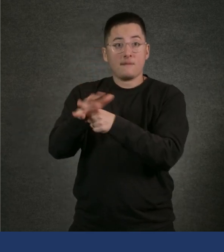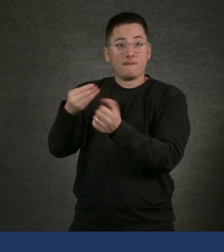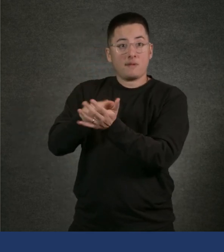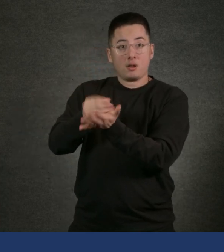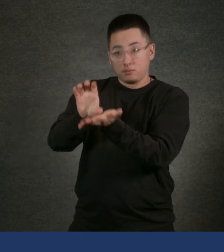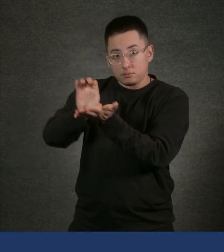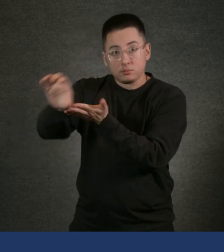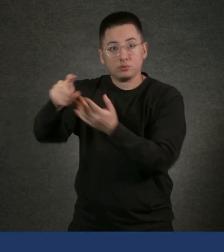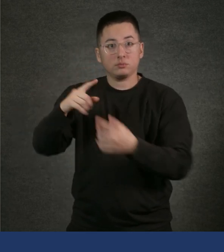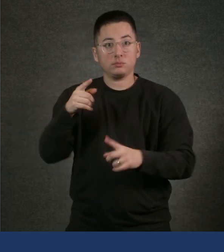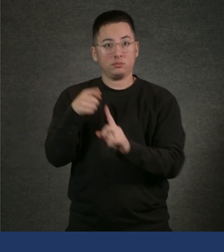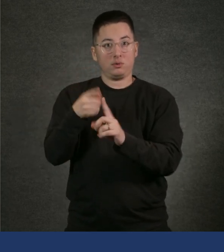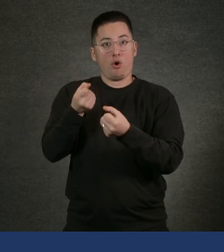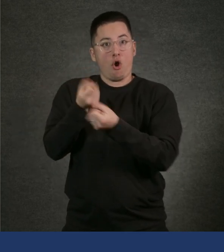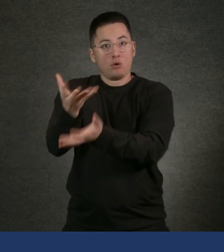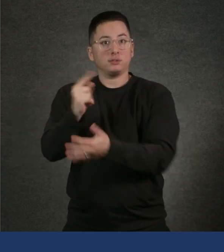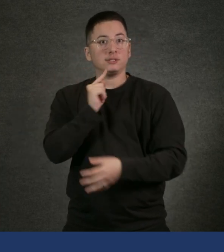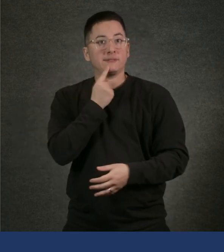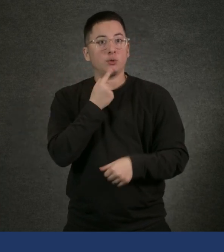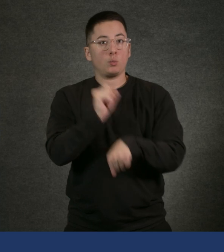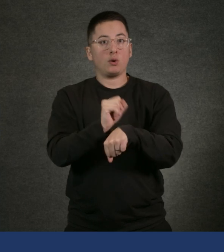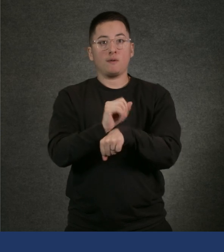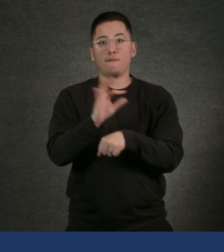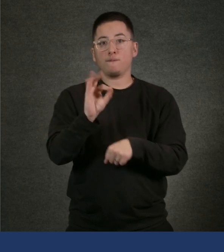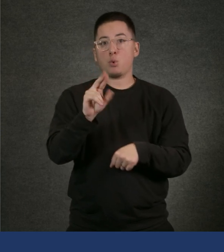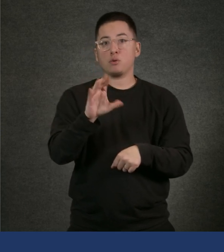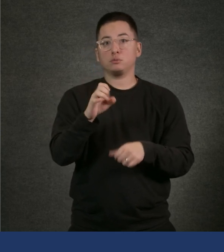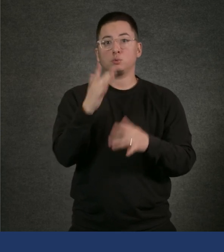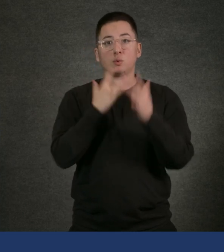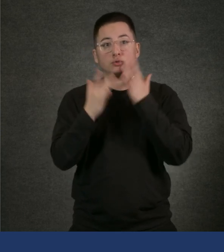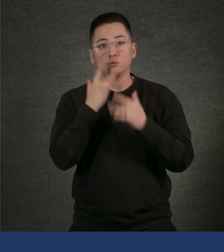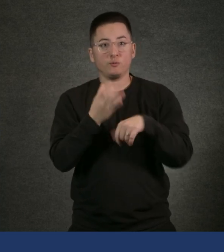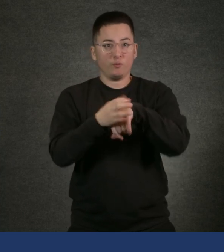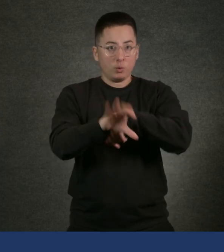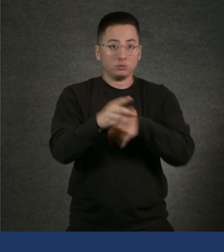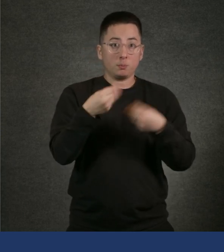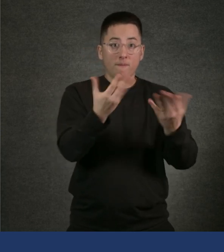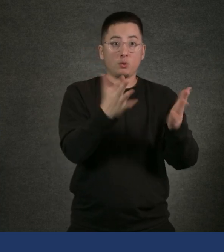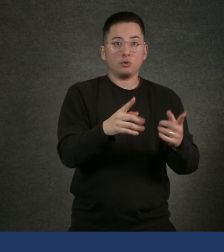My funding was slashed 41% over three years.